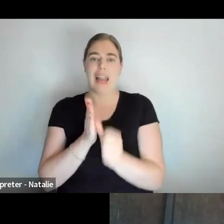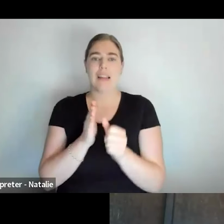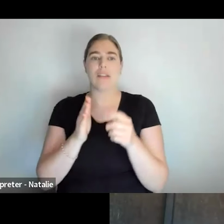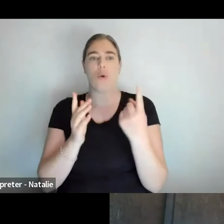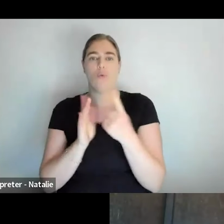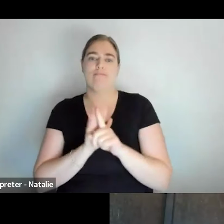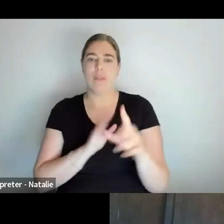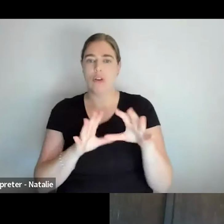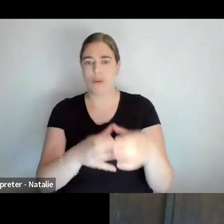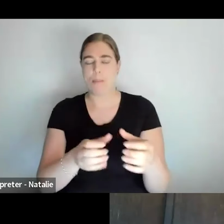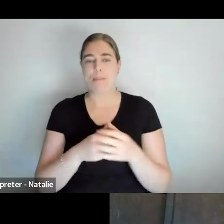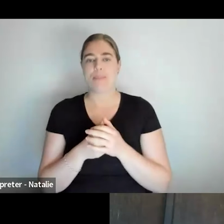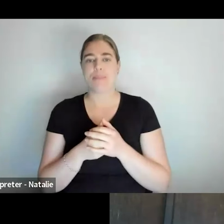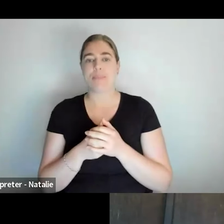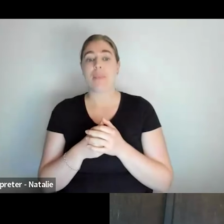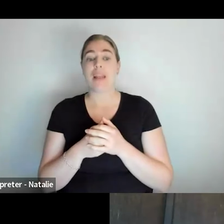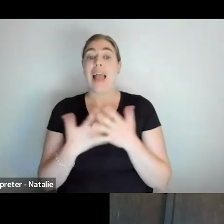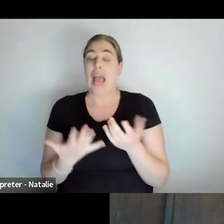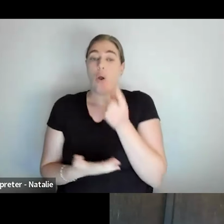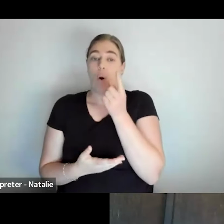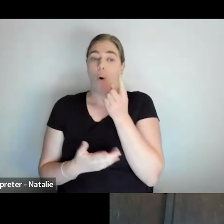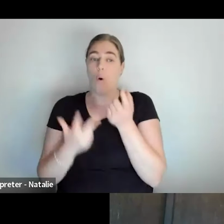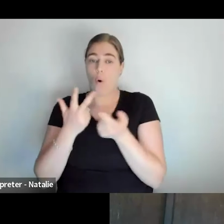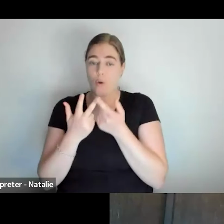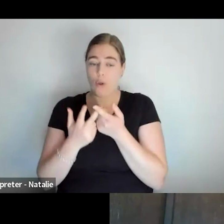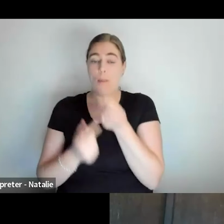and we might reserve the right to change our mind in future cycles, investment cycles,